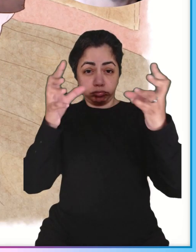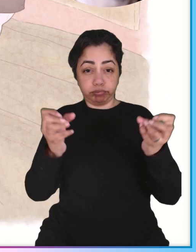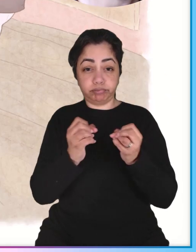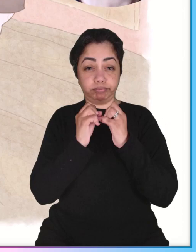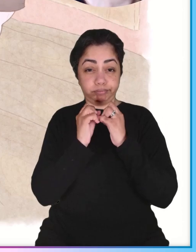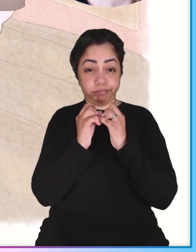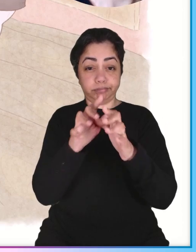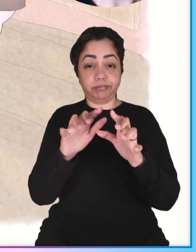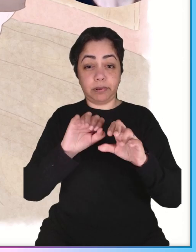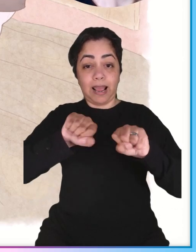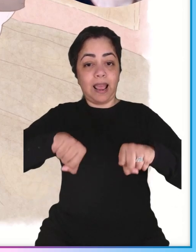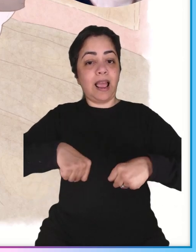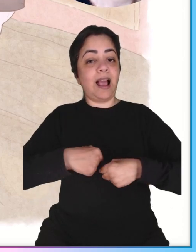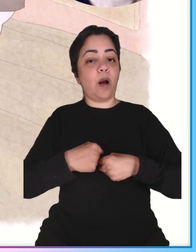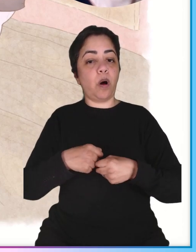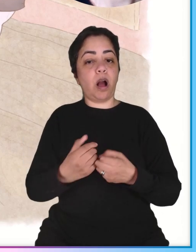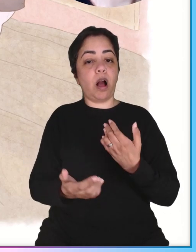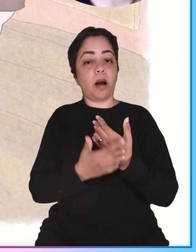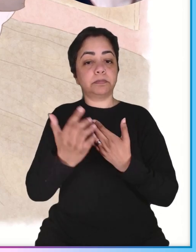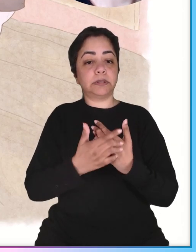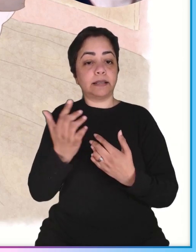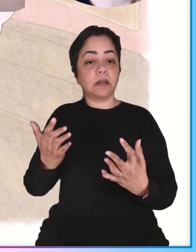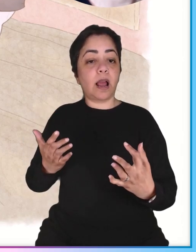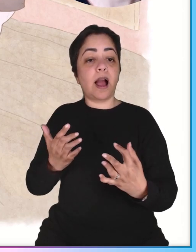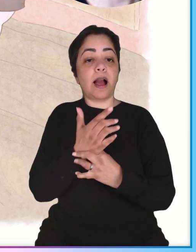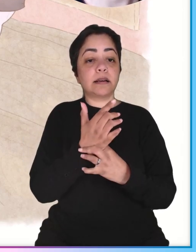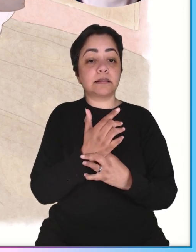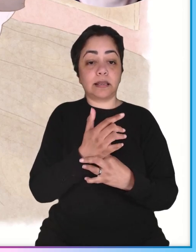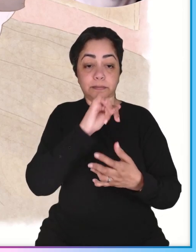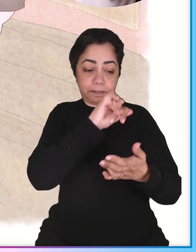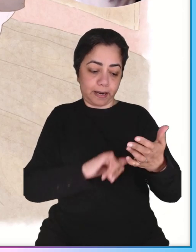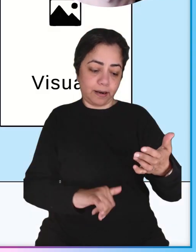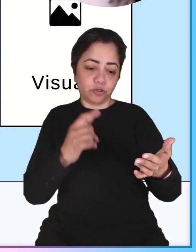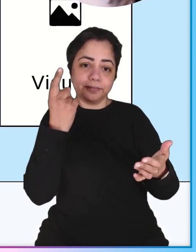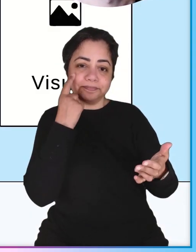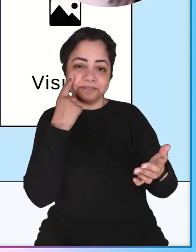and how we lay out information and our menus